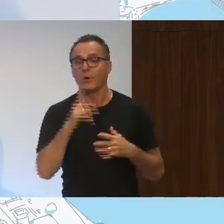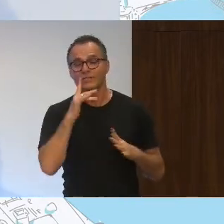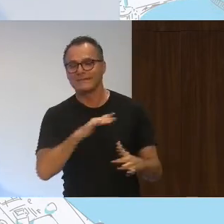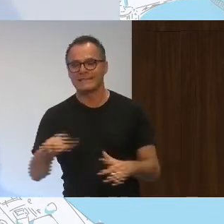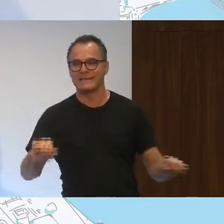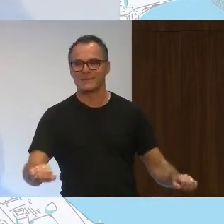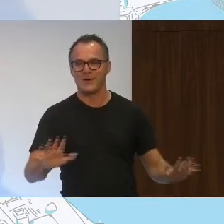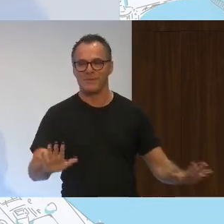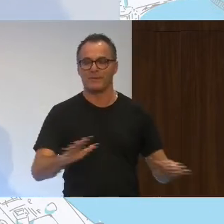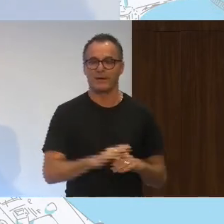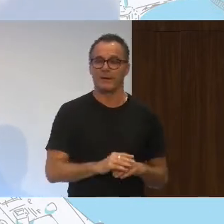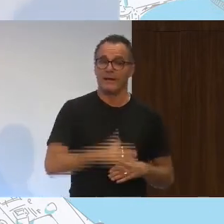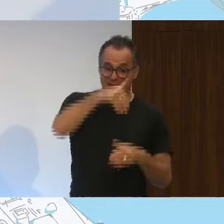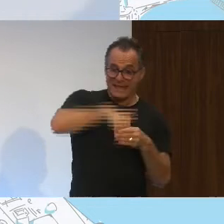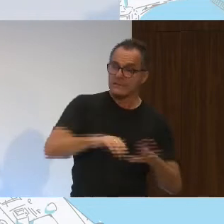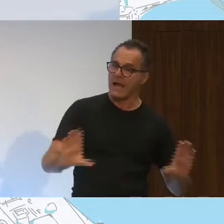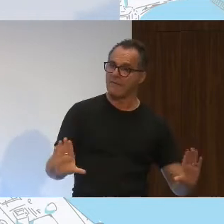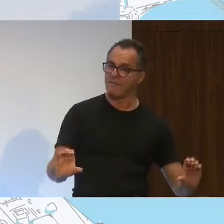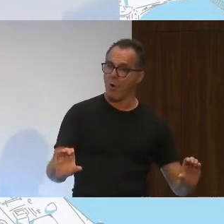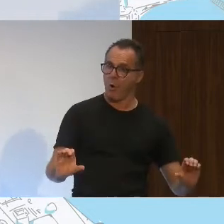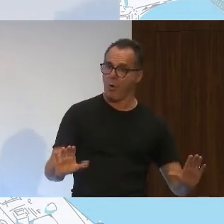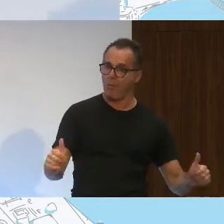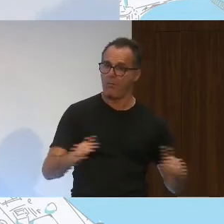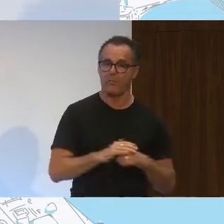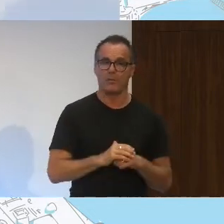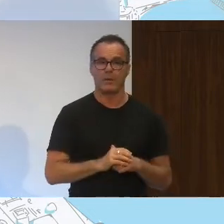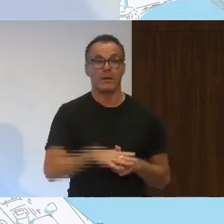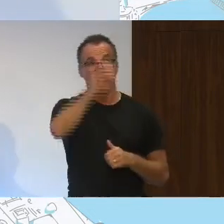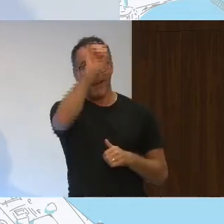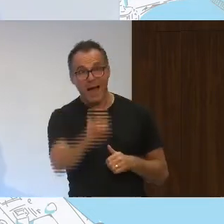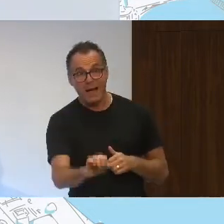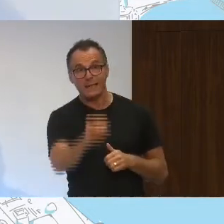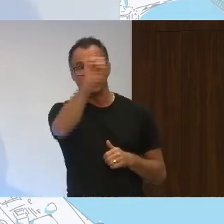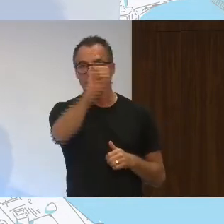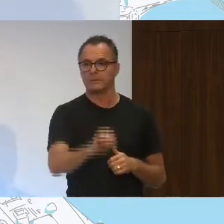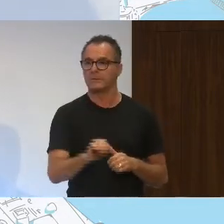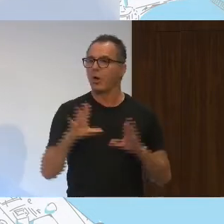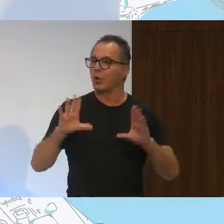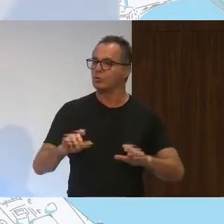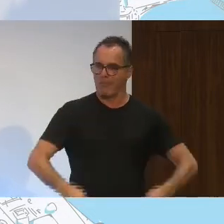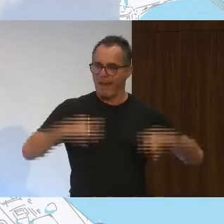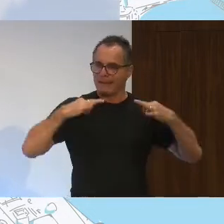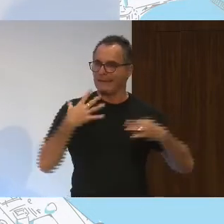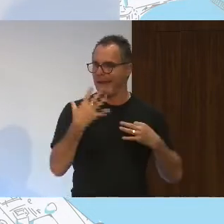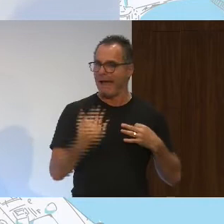It's got a phone in it and I’ll explain more in a second. It's got a blind, it's got a cushion, a blanket and.